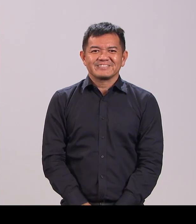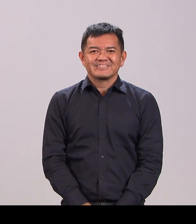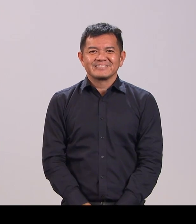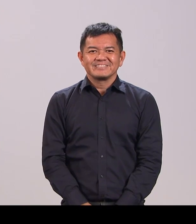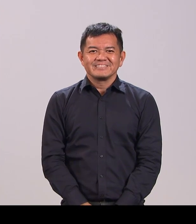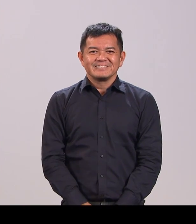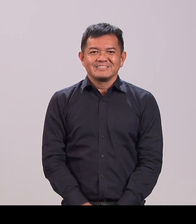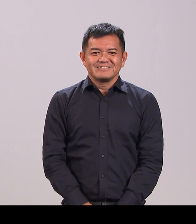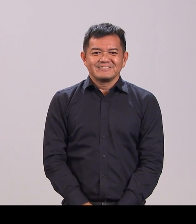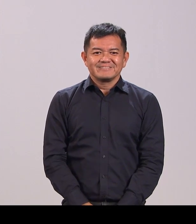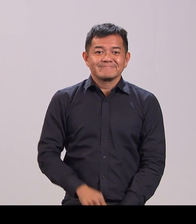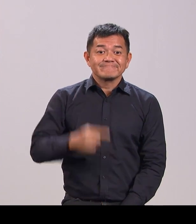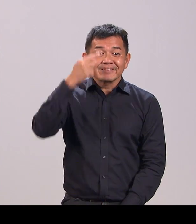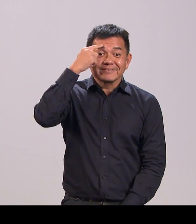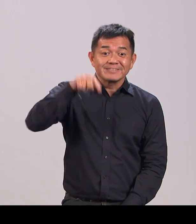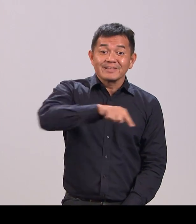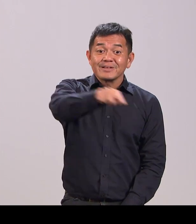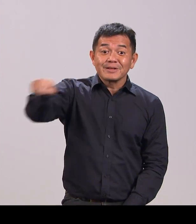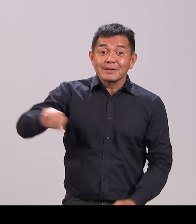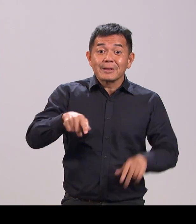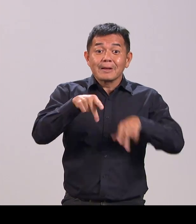For those people who are already working, to help them,